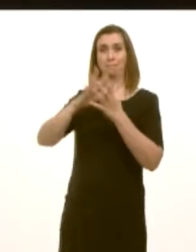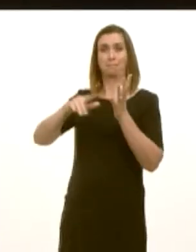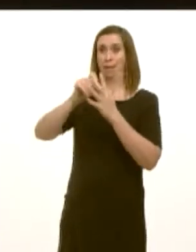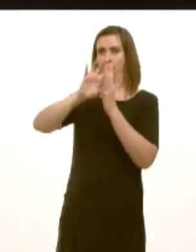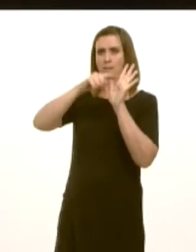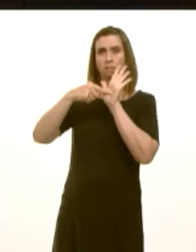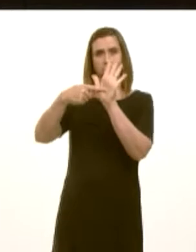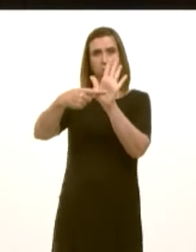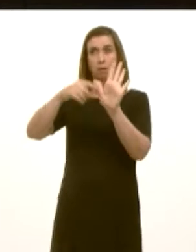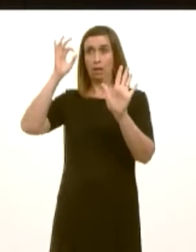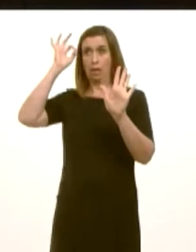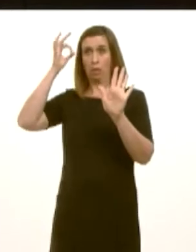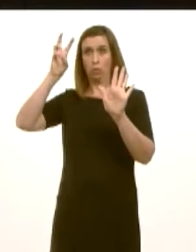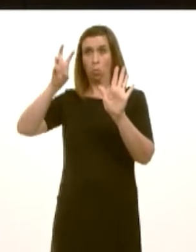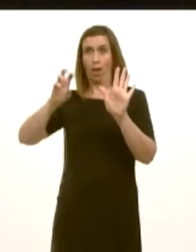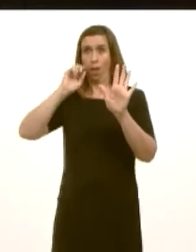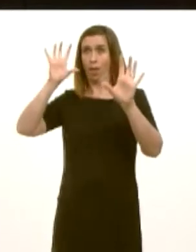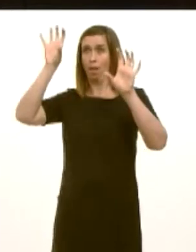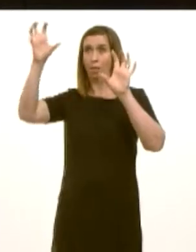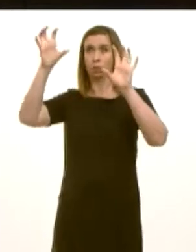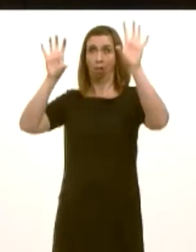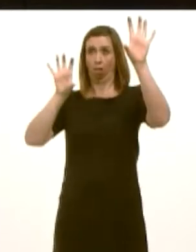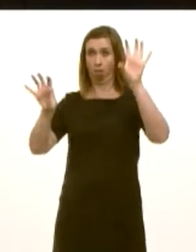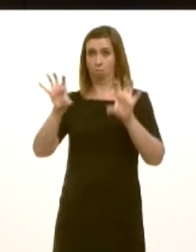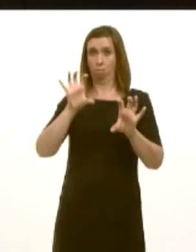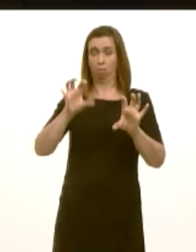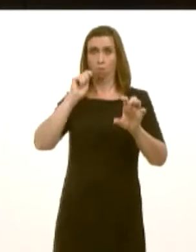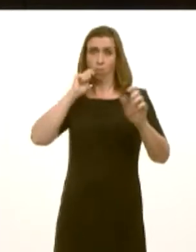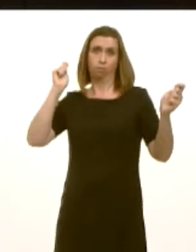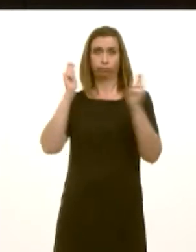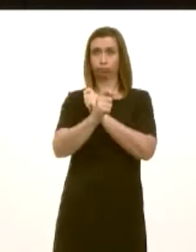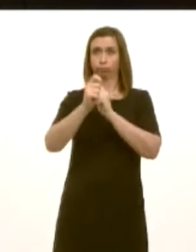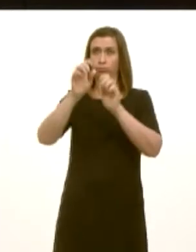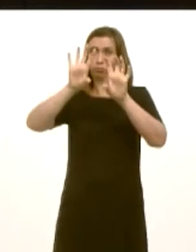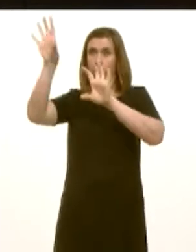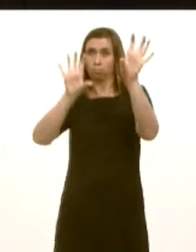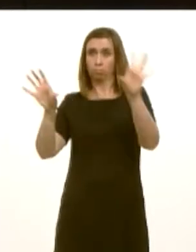Many of those councils have been working together to improve their regional economies, particularly